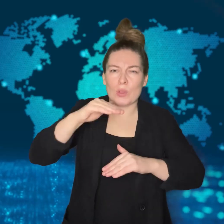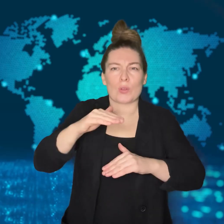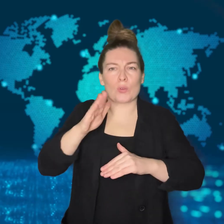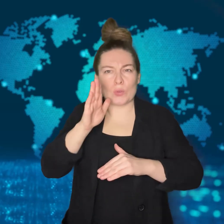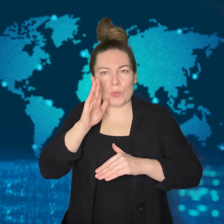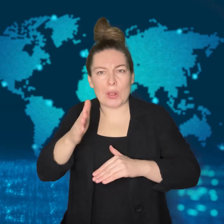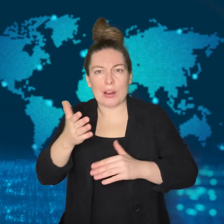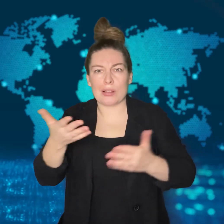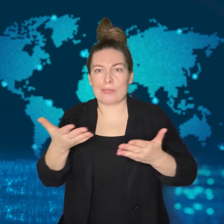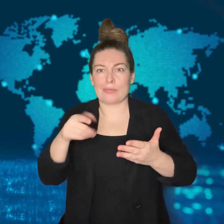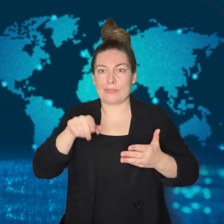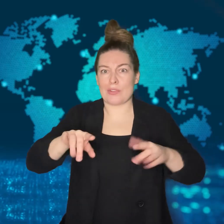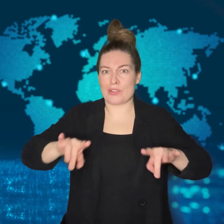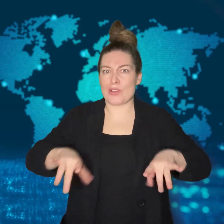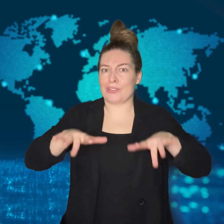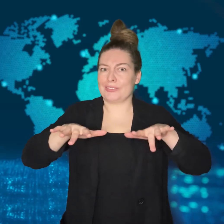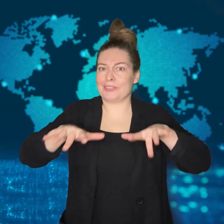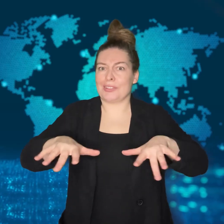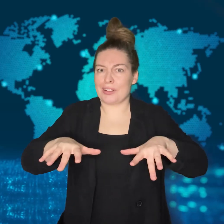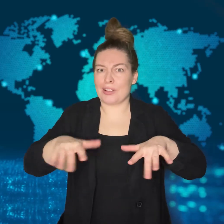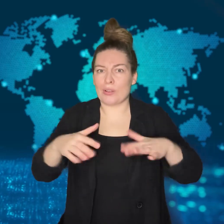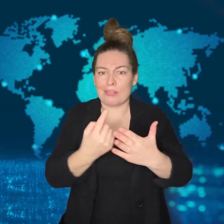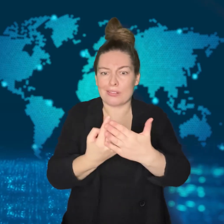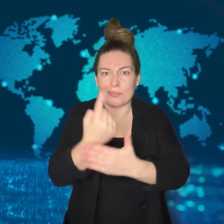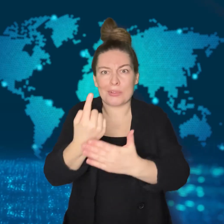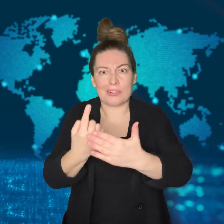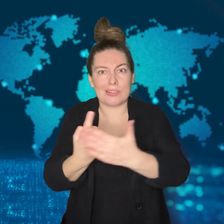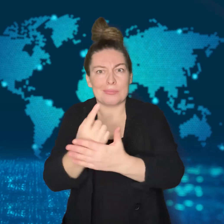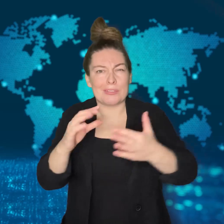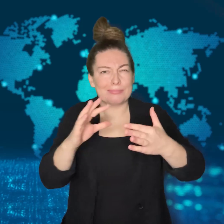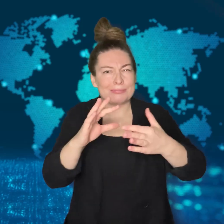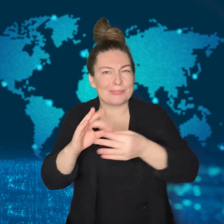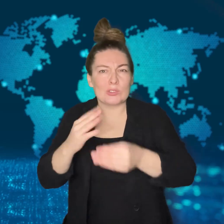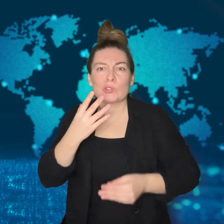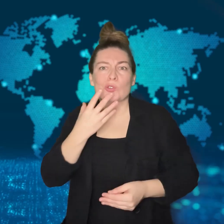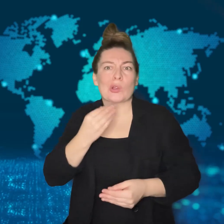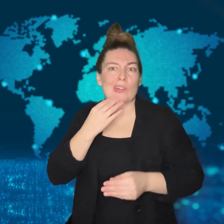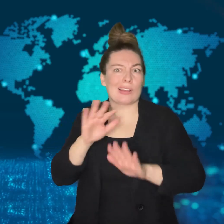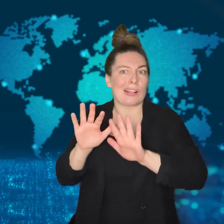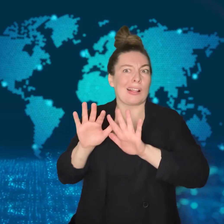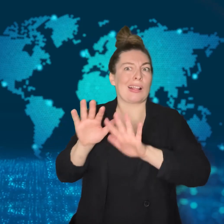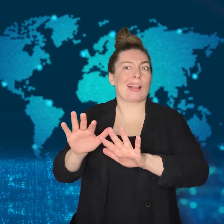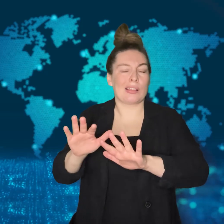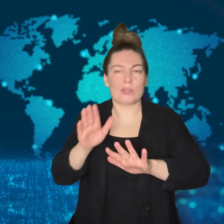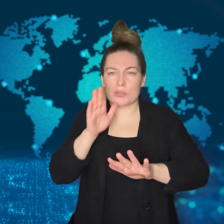Australia's Prime Minister, Albanese,